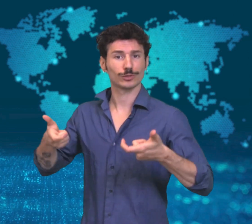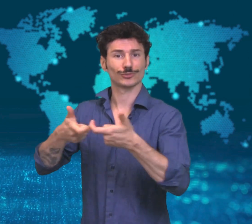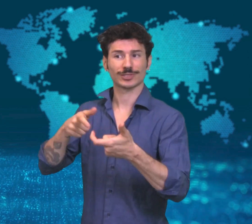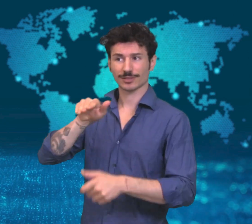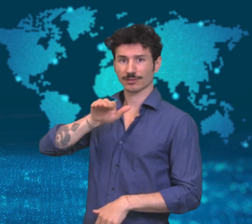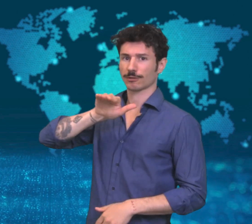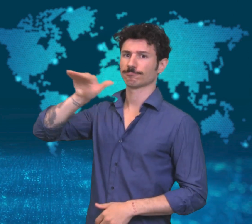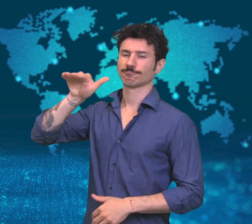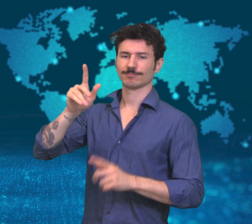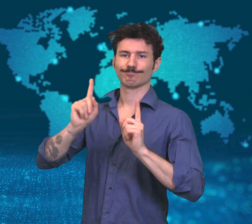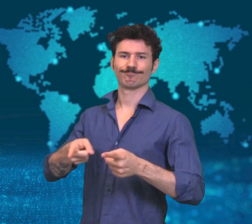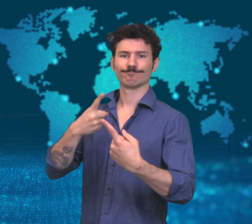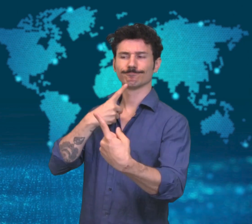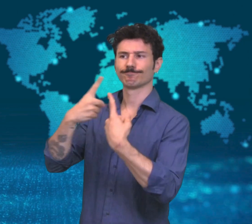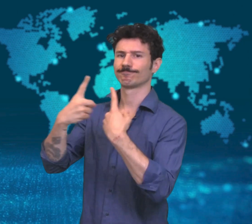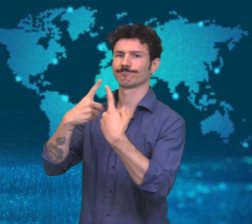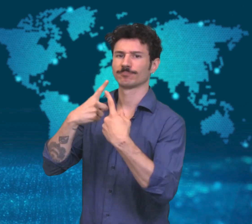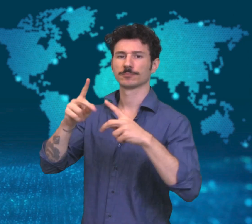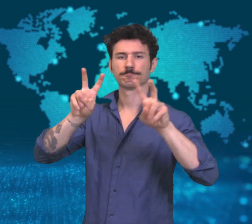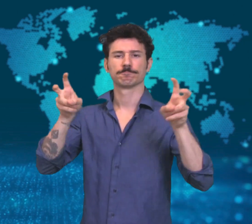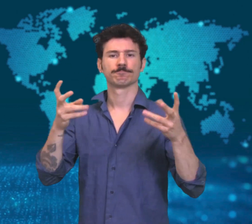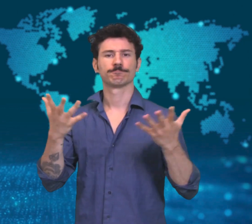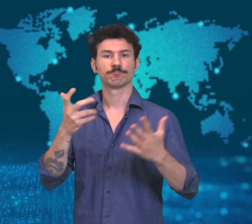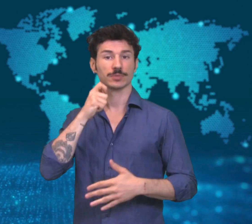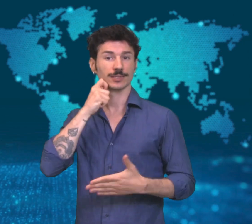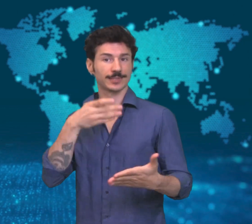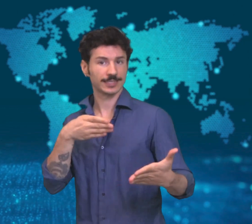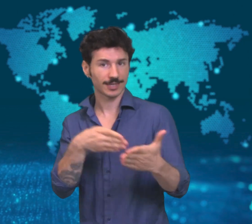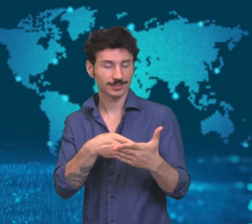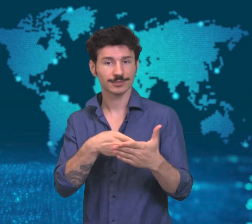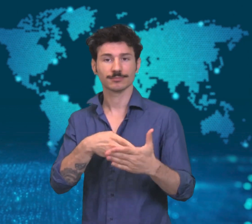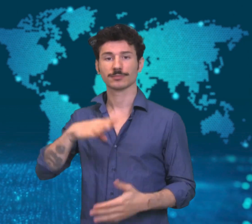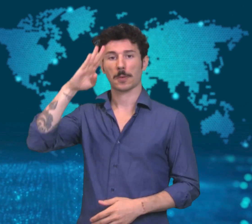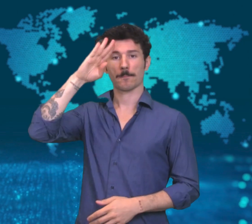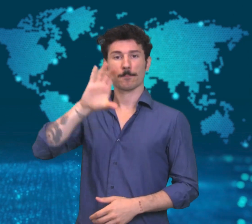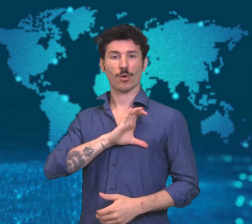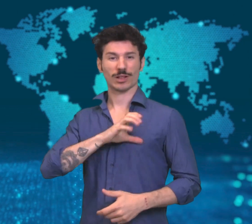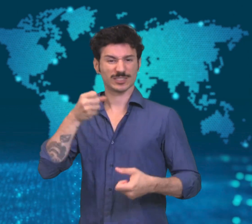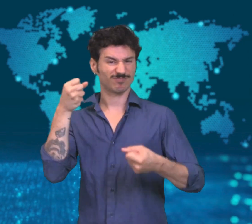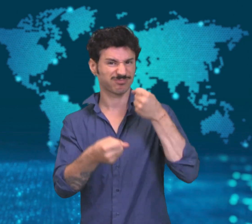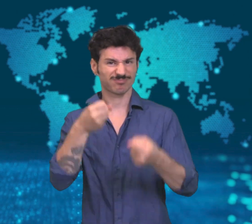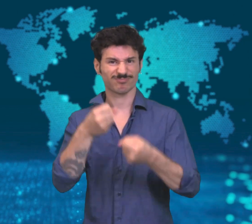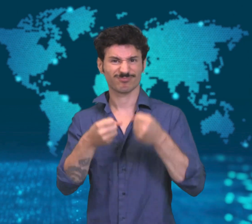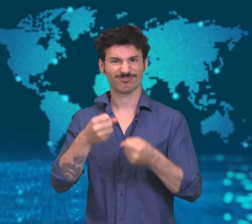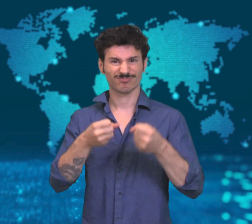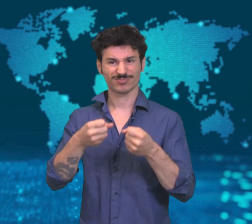Rights Council to debate on racism and police brutality